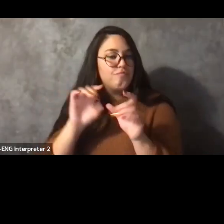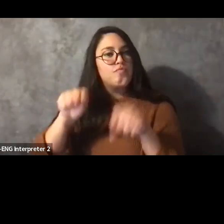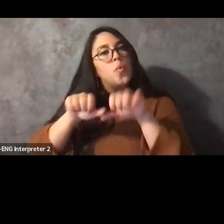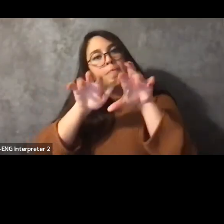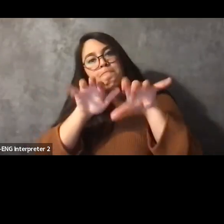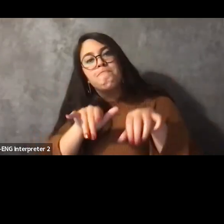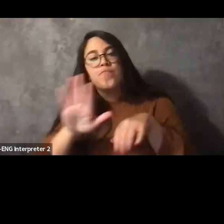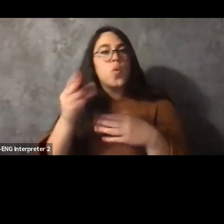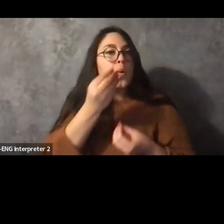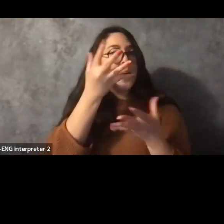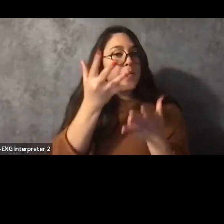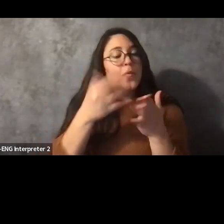of the book that you would prefer.